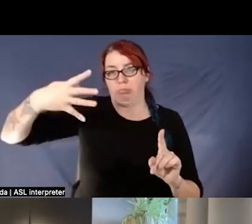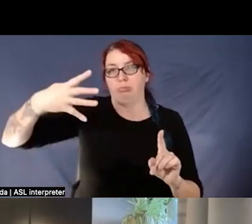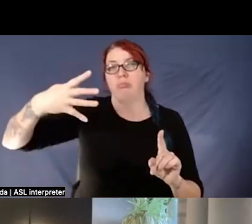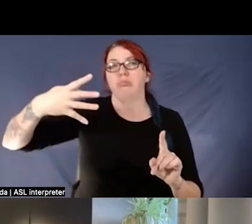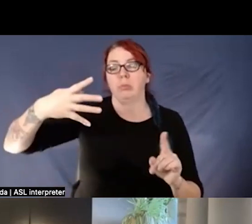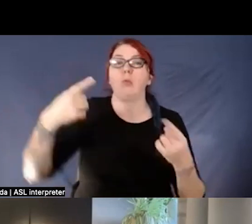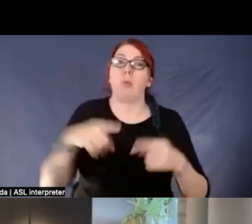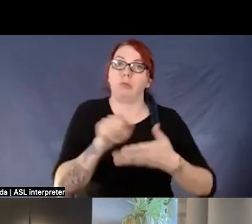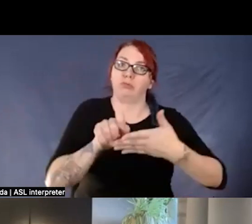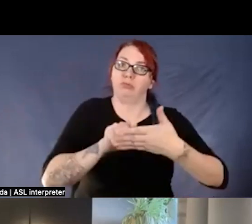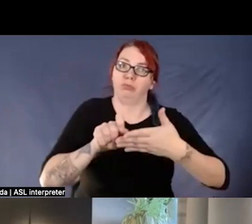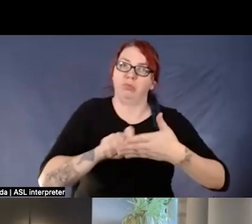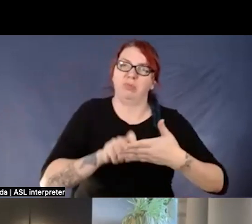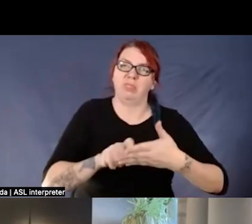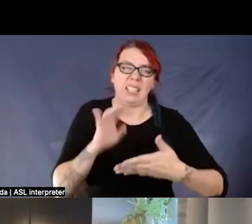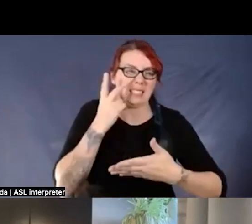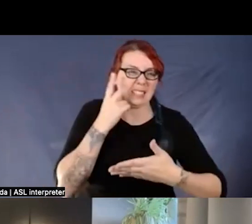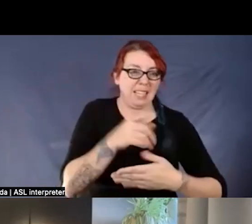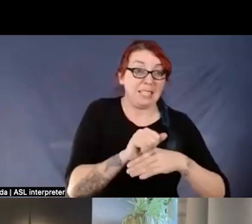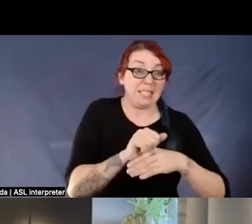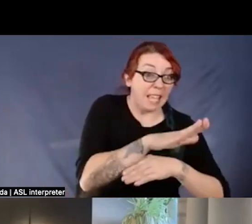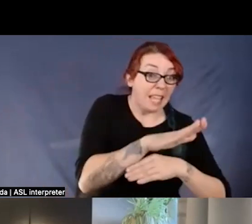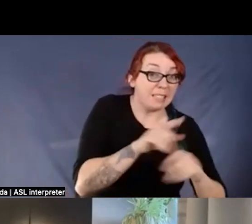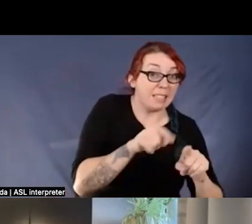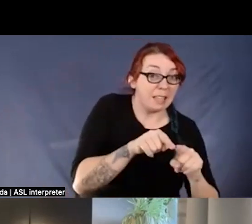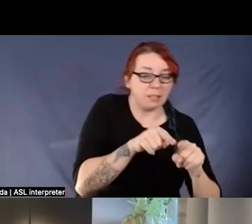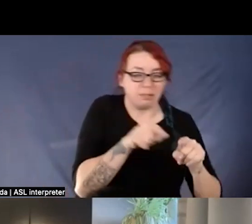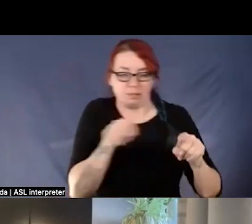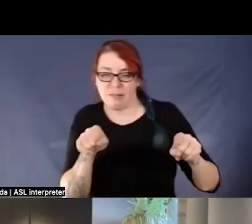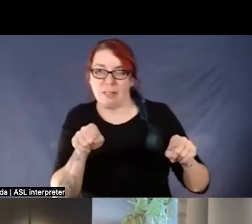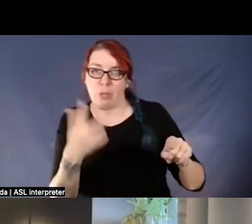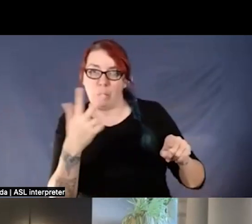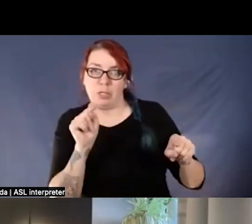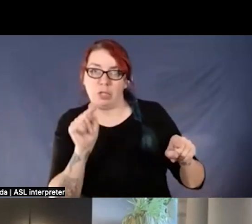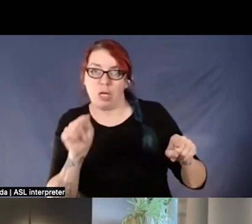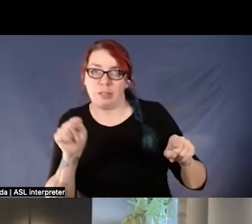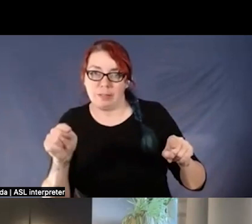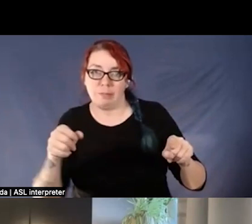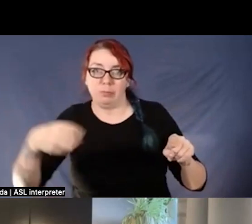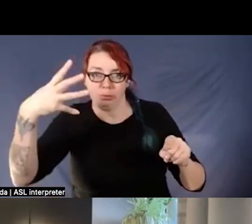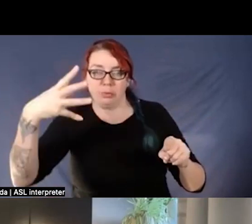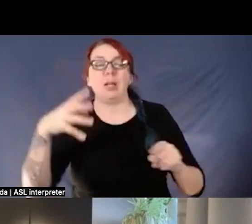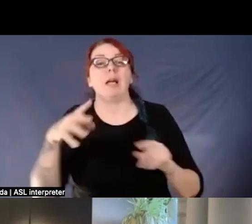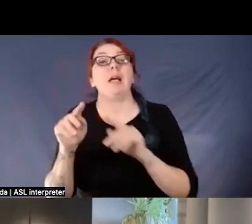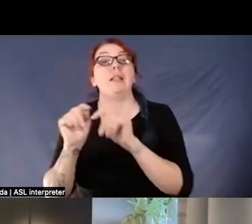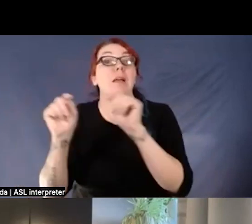the send button, like you can see here. You select templates and then save draft as template. Save as